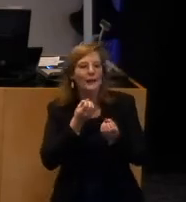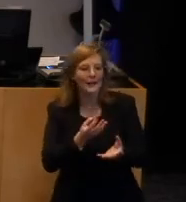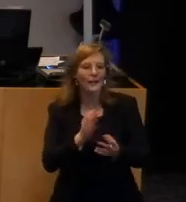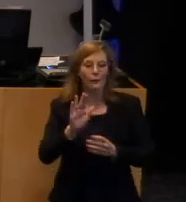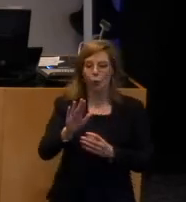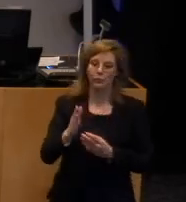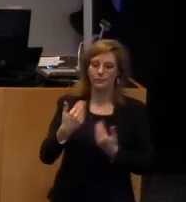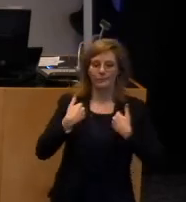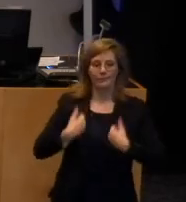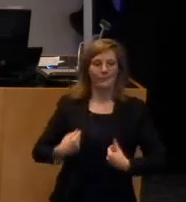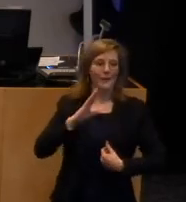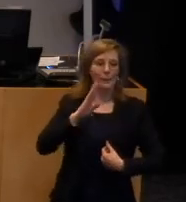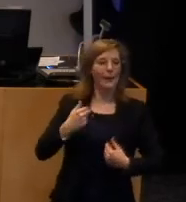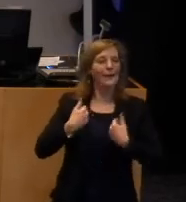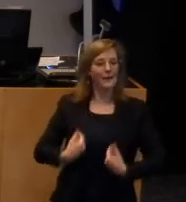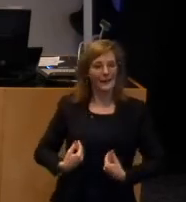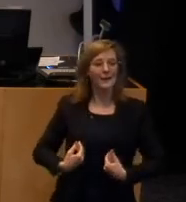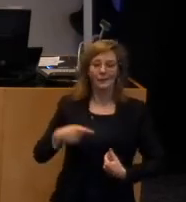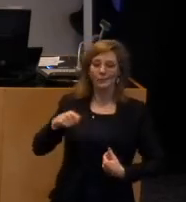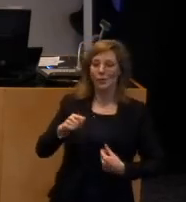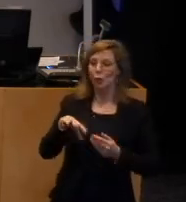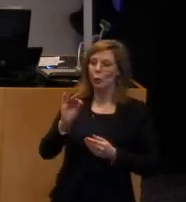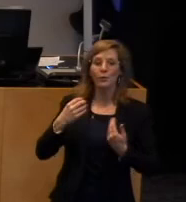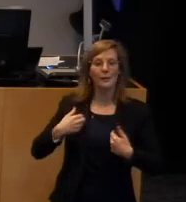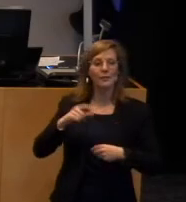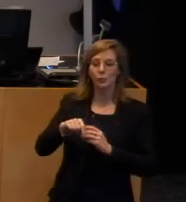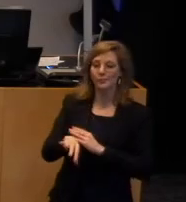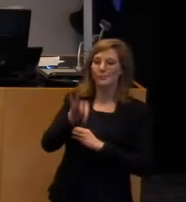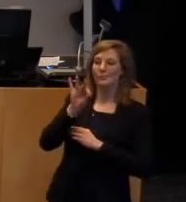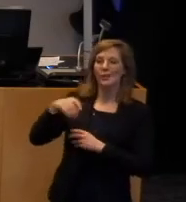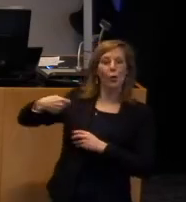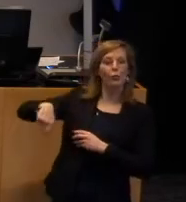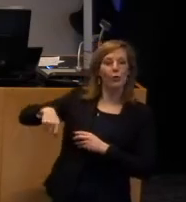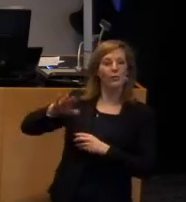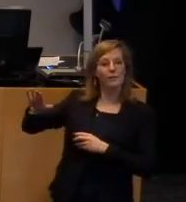who was elected or selected to be the chair of a voting station